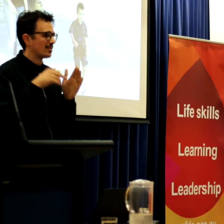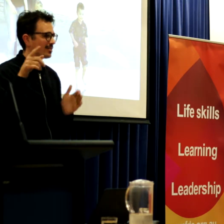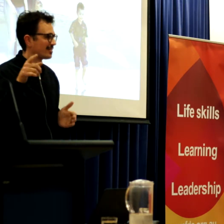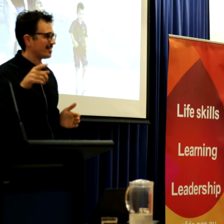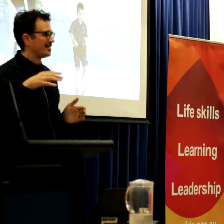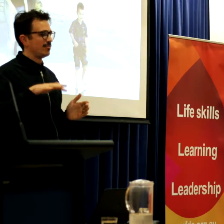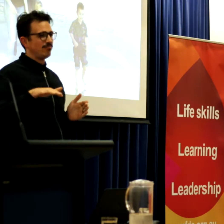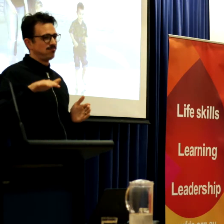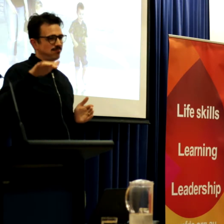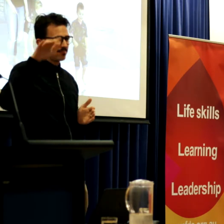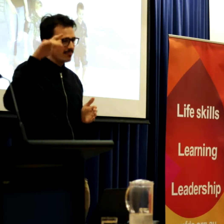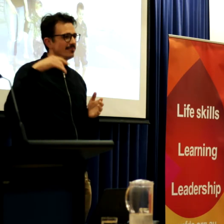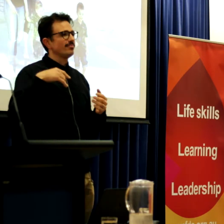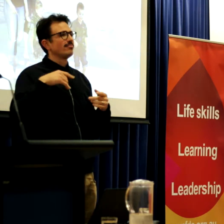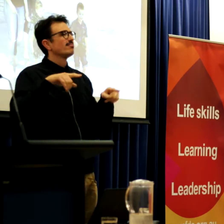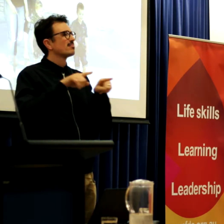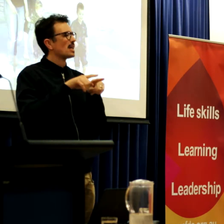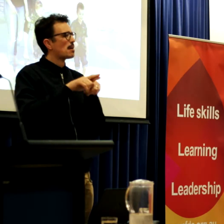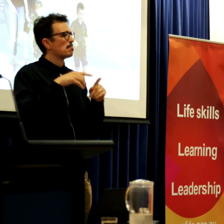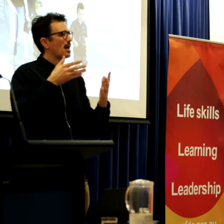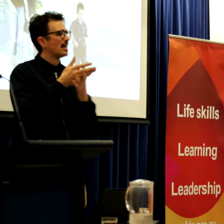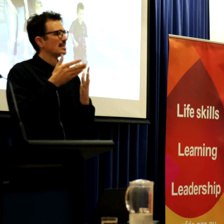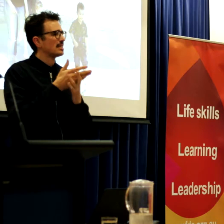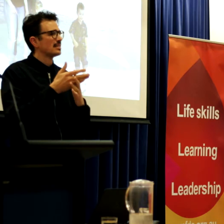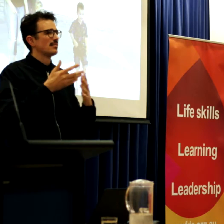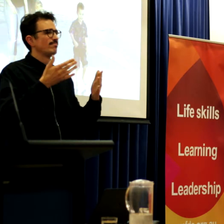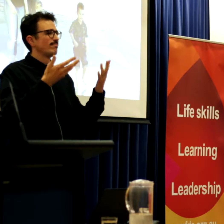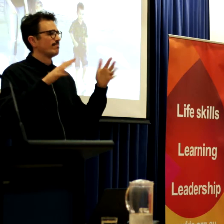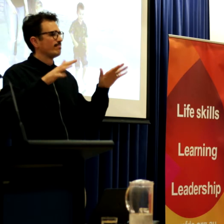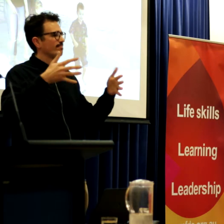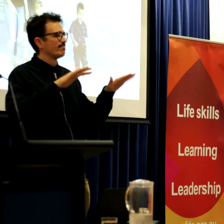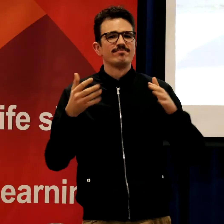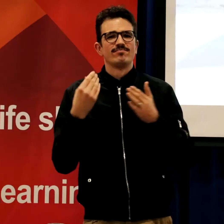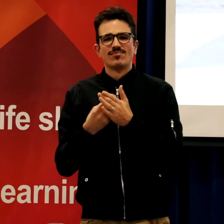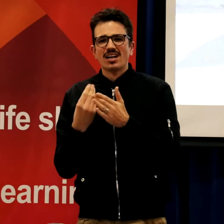the exciting part of my life in New Zealand, and we had more access.